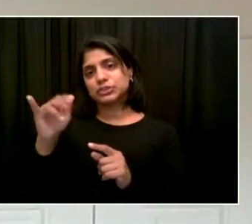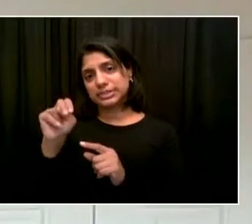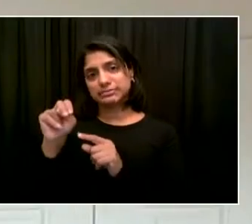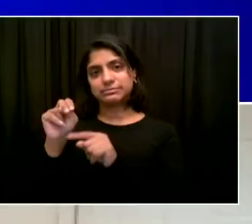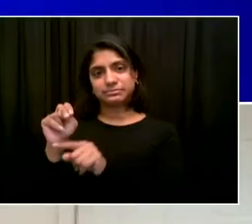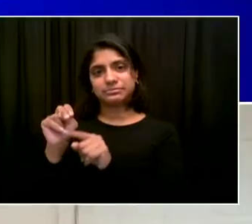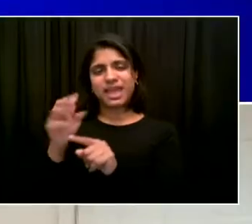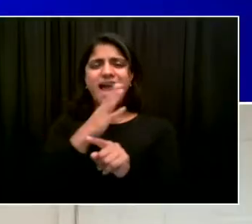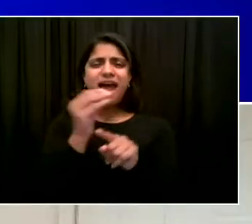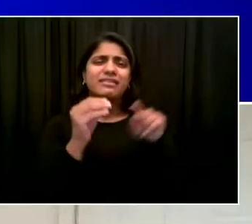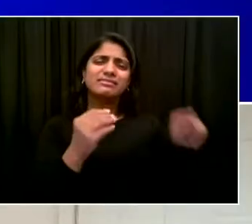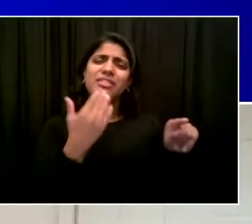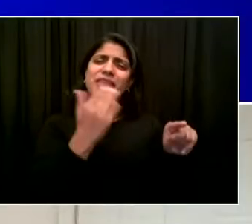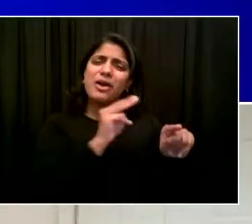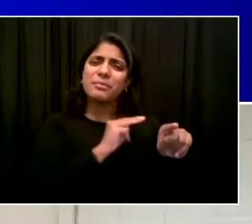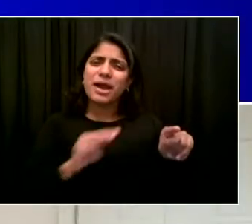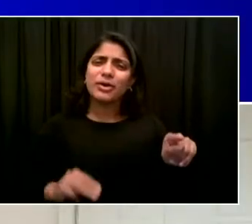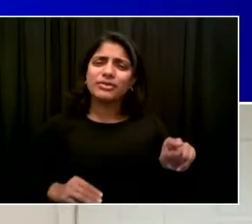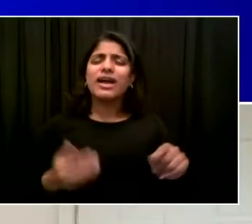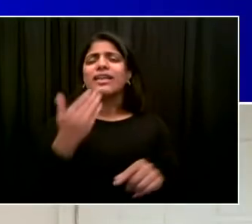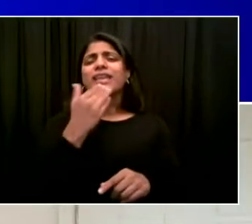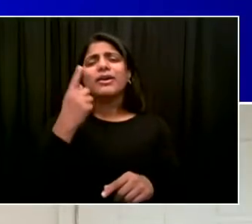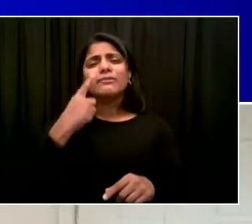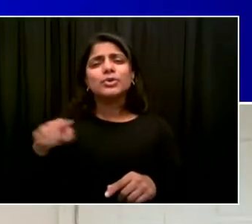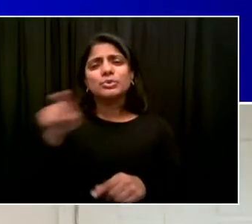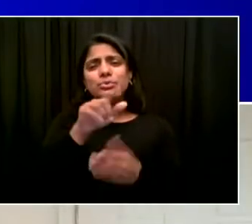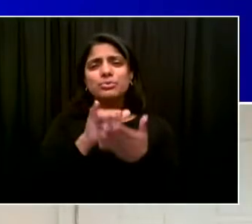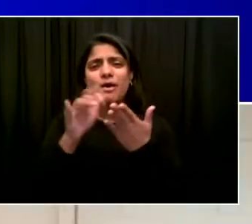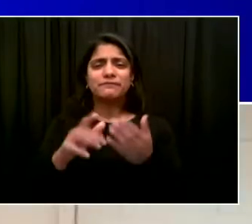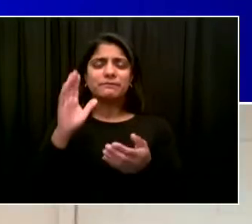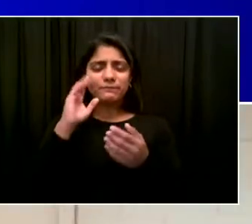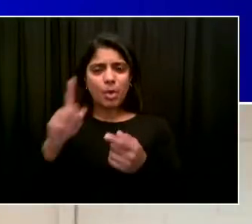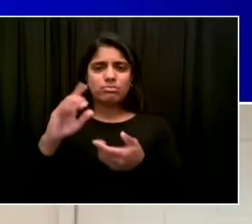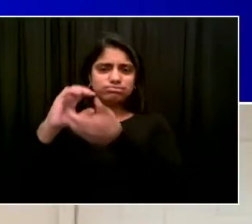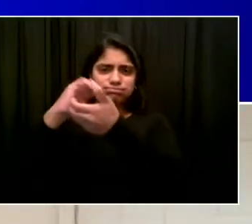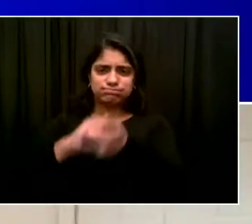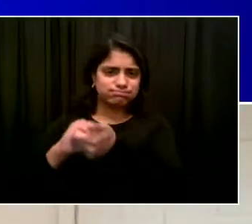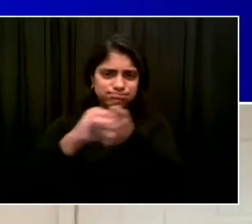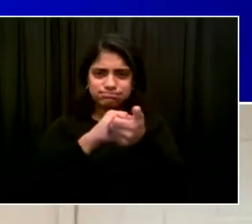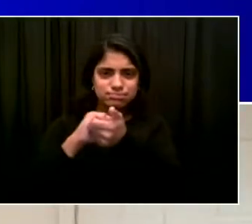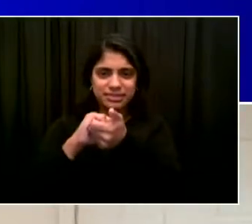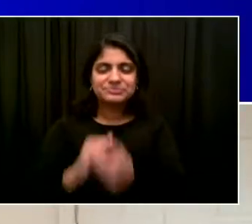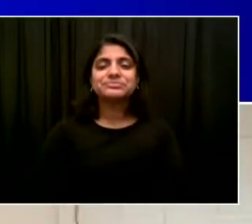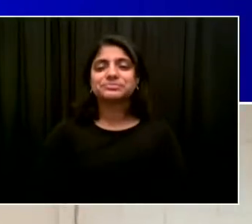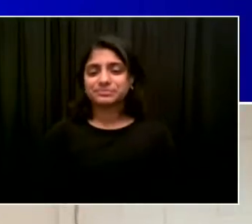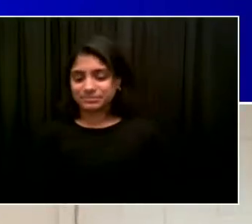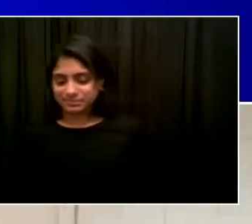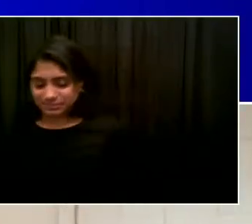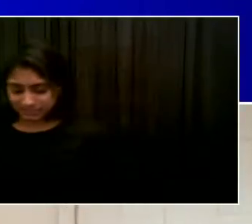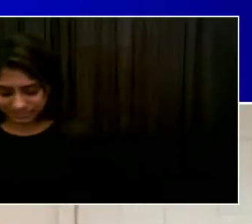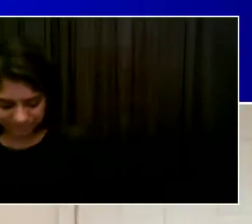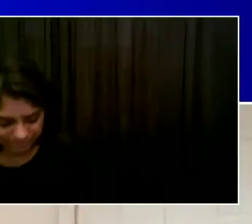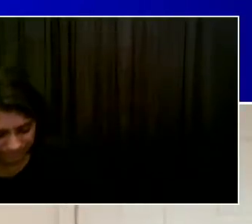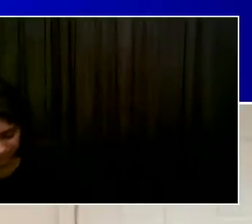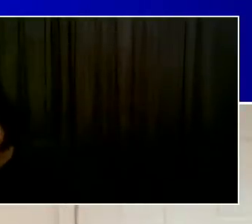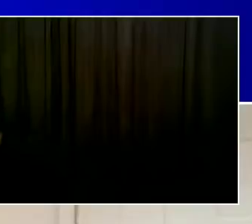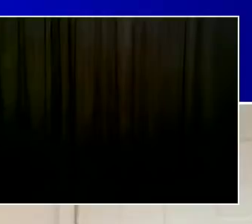COUNCILMEMBER MARGAREINT CH , AND OF COURSE YOUR TEAM AND YOU MR. MAYOR. THANK YOU FOR